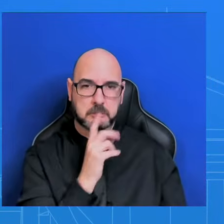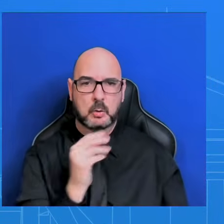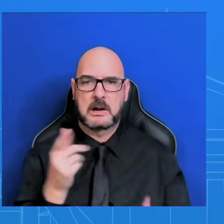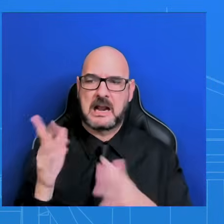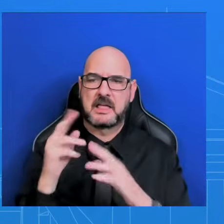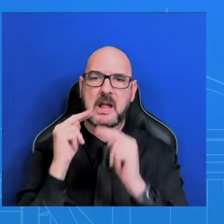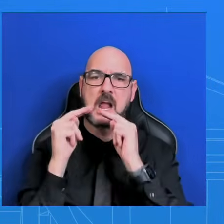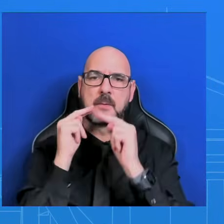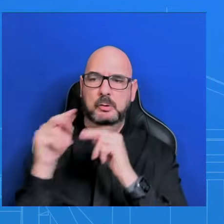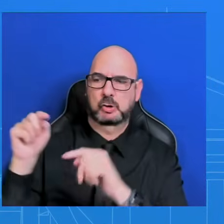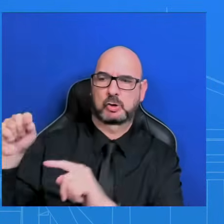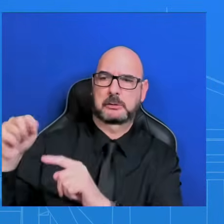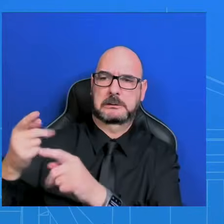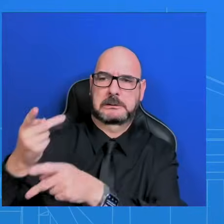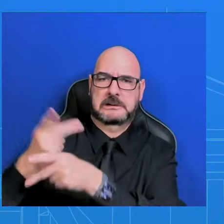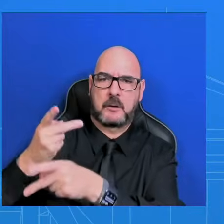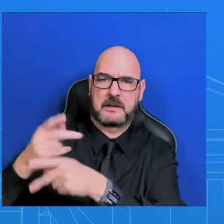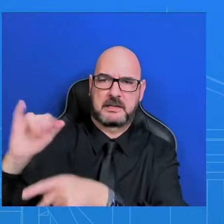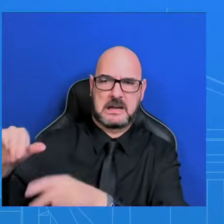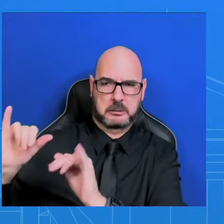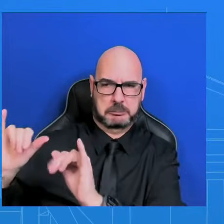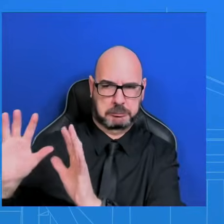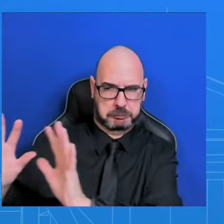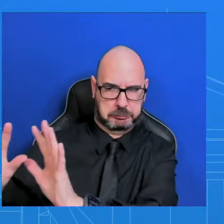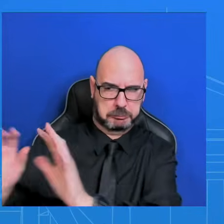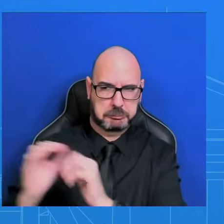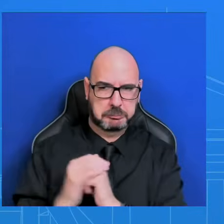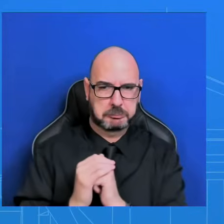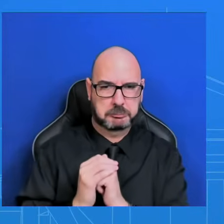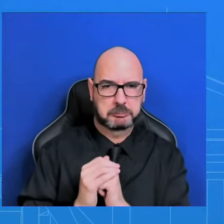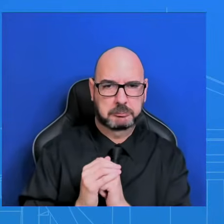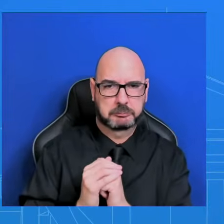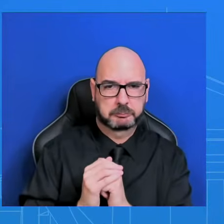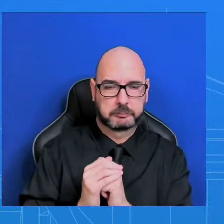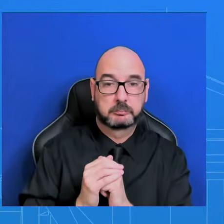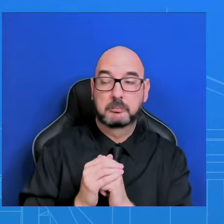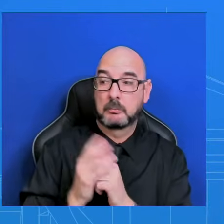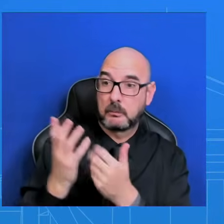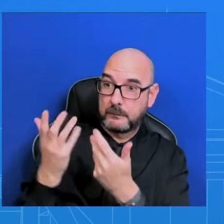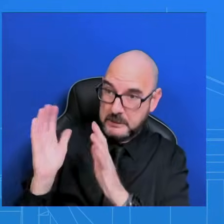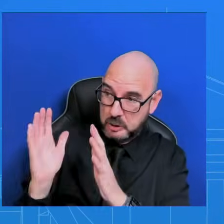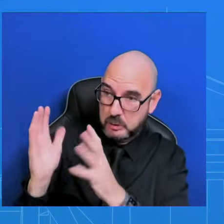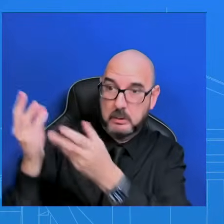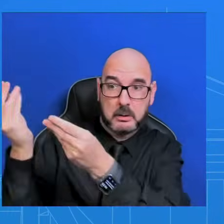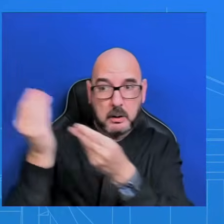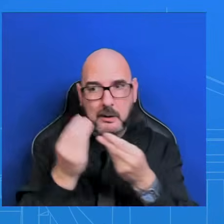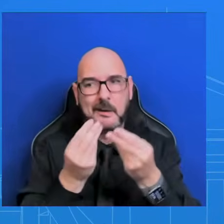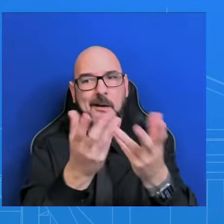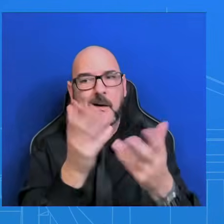Let them talk to you all about what it is that they're discussing specifically. I want to be very careful not to get involved